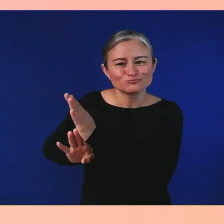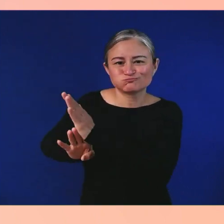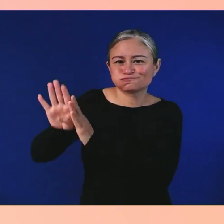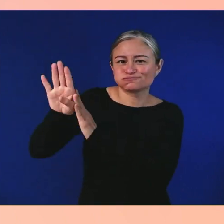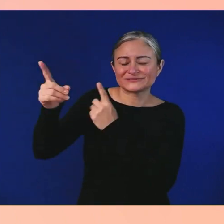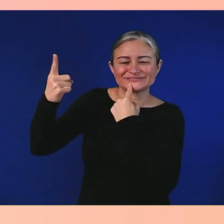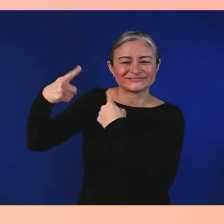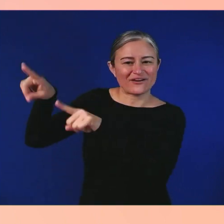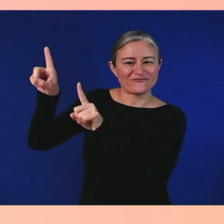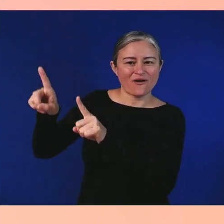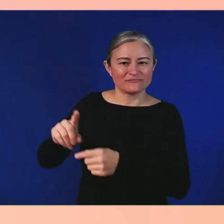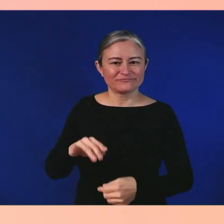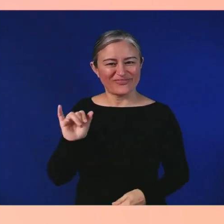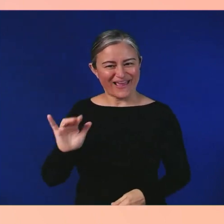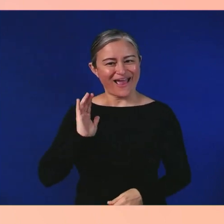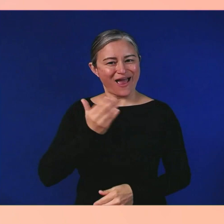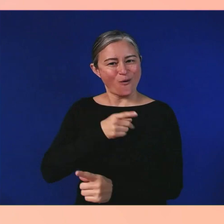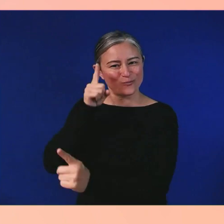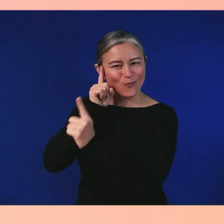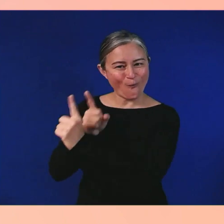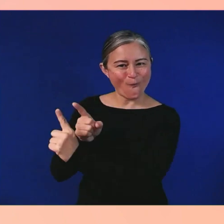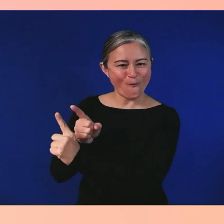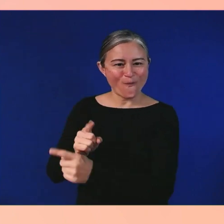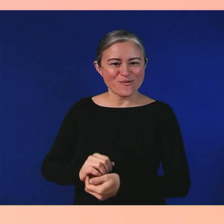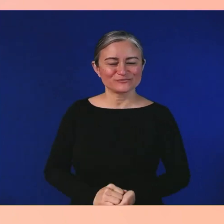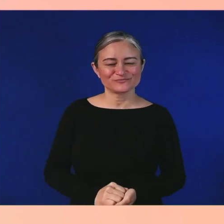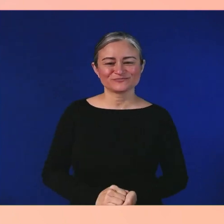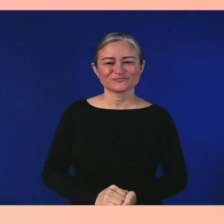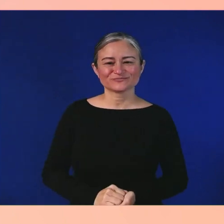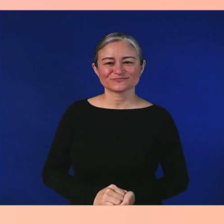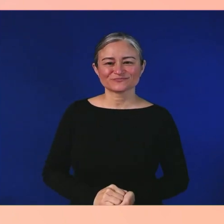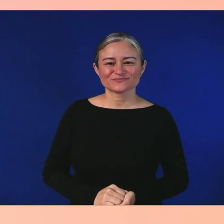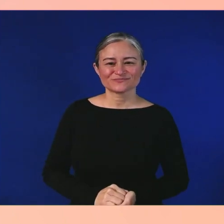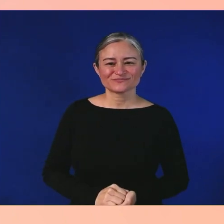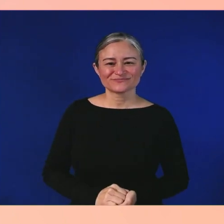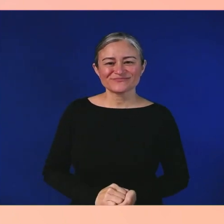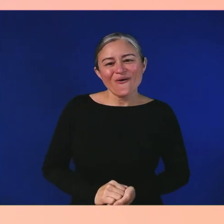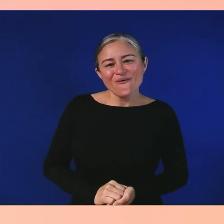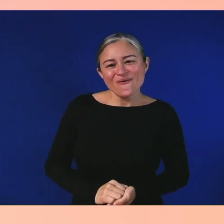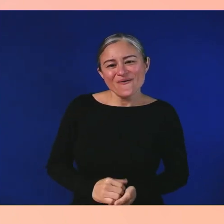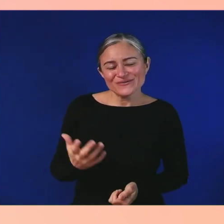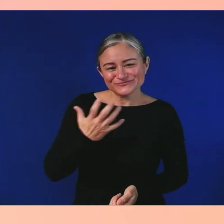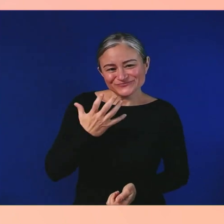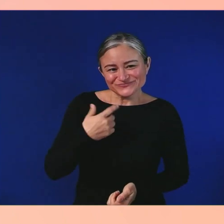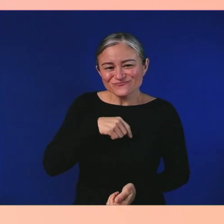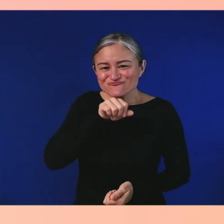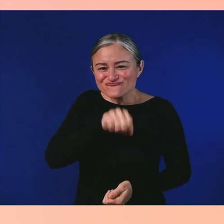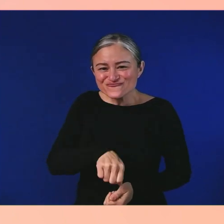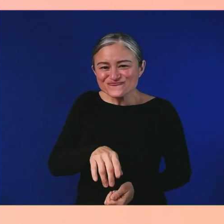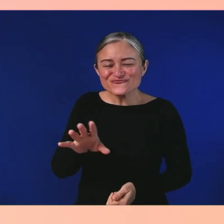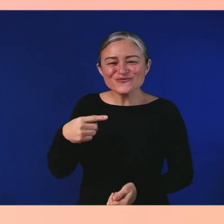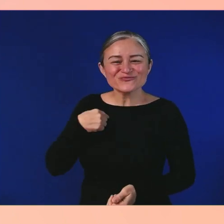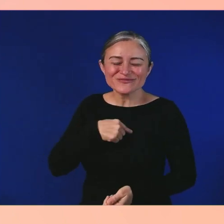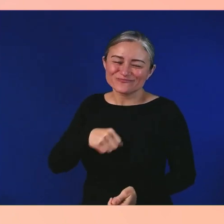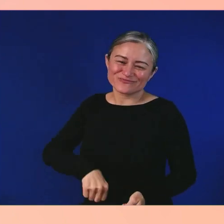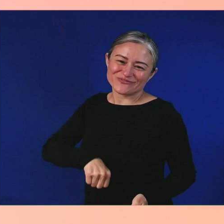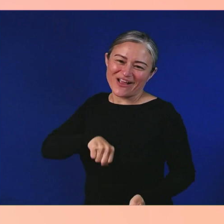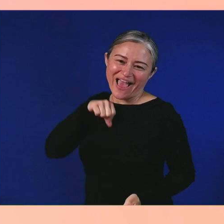I love it. We were really proud to update those labs and get some new technology in there.